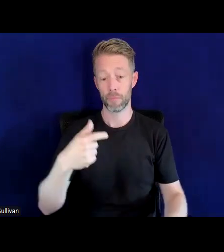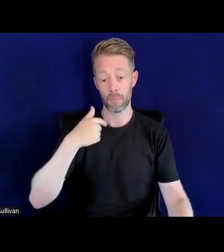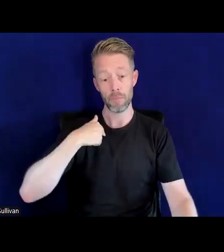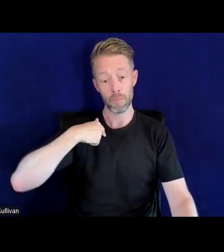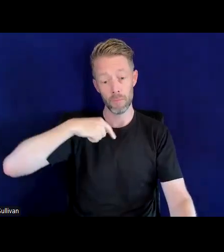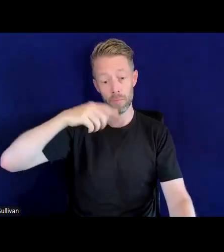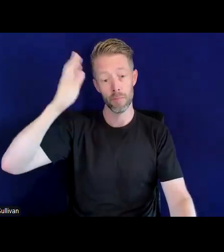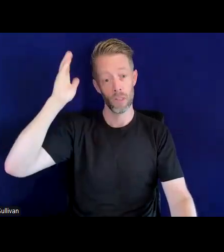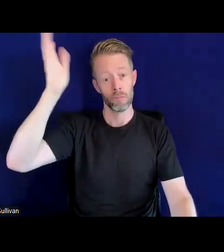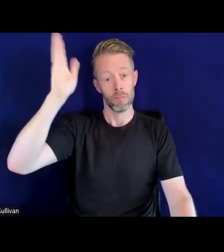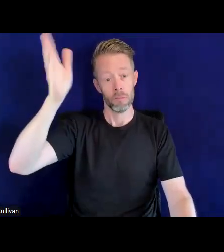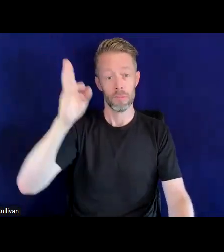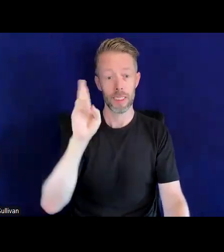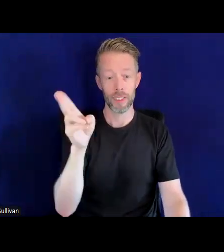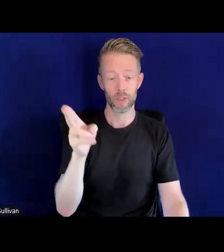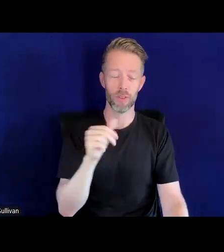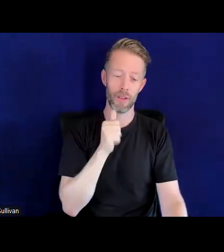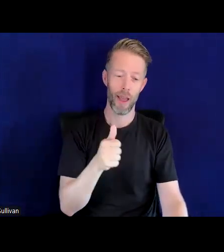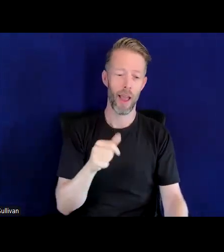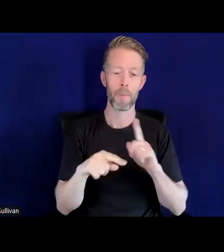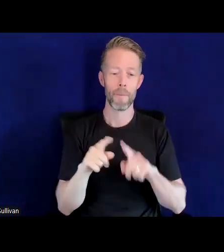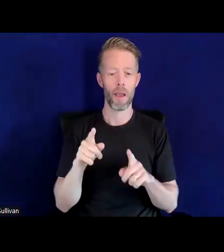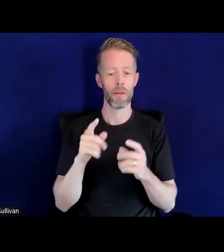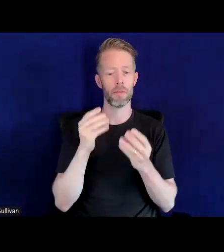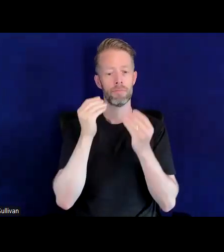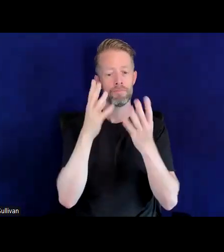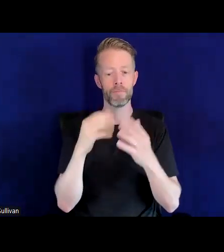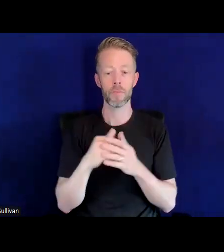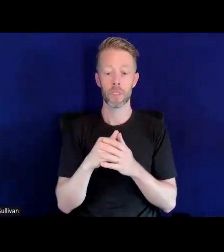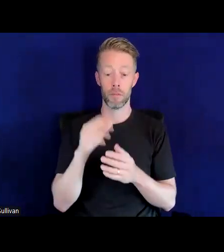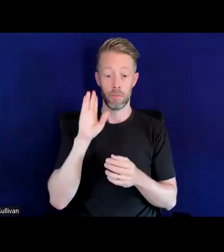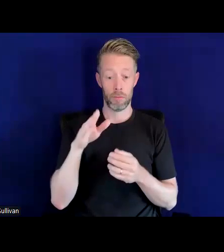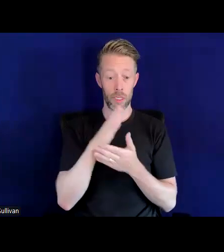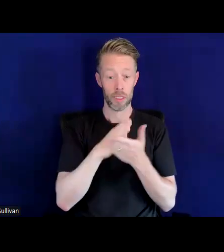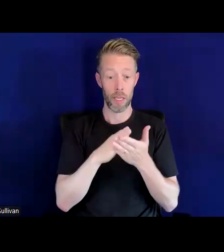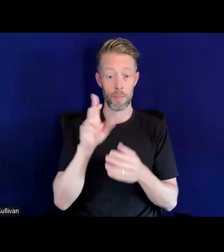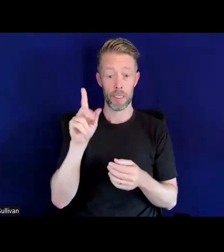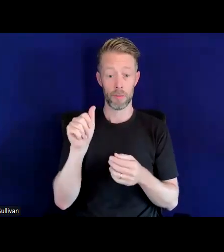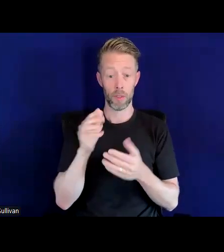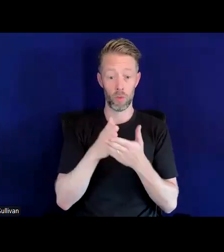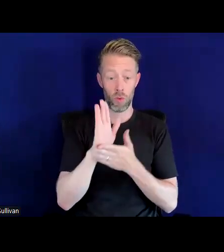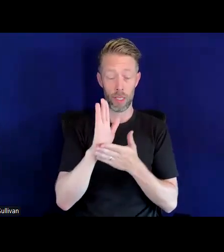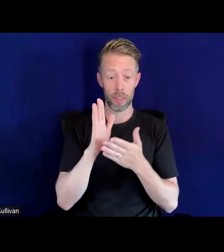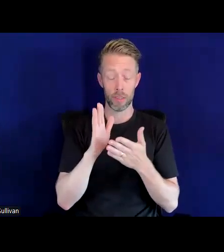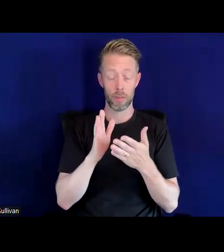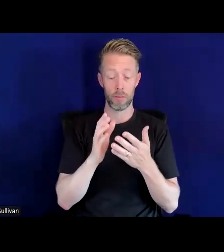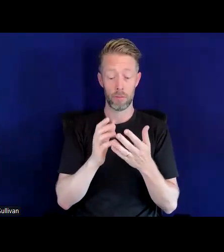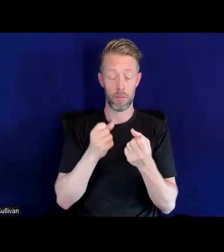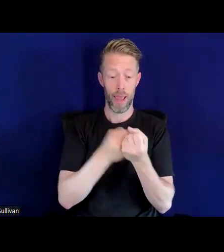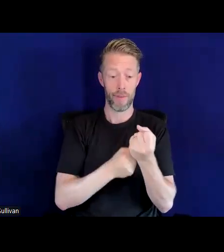a history lesson at all but to let people know that may not realize some of the disability